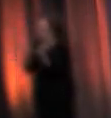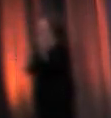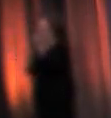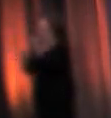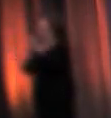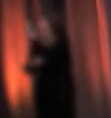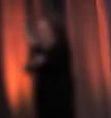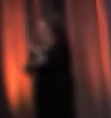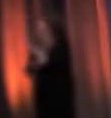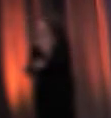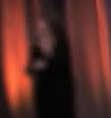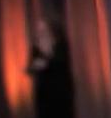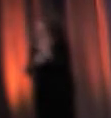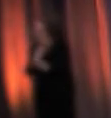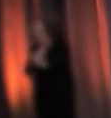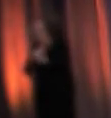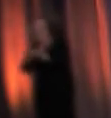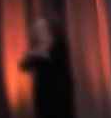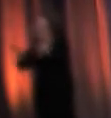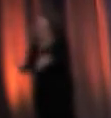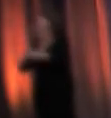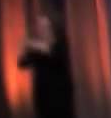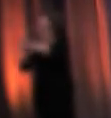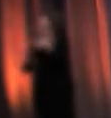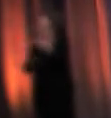top, a beacon of hope for human rights against the night sky.